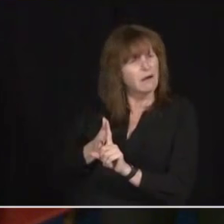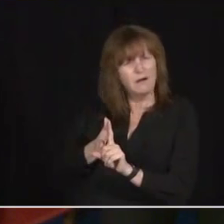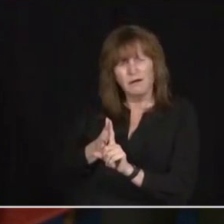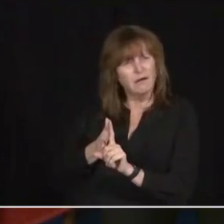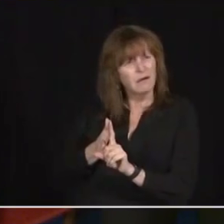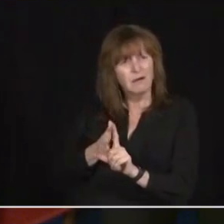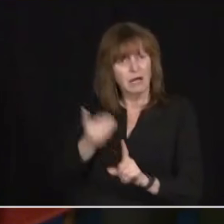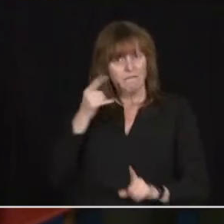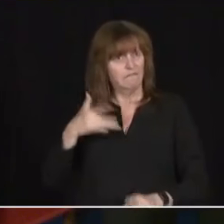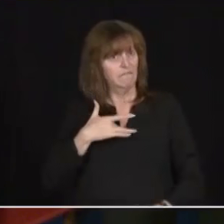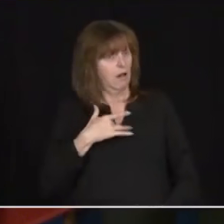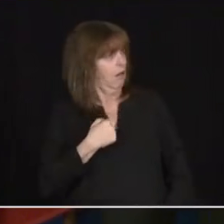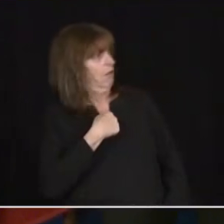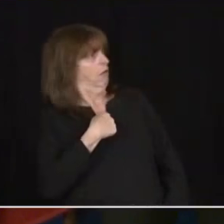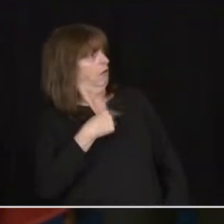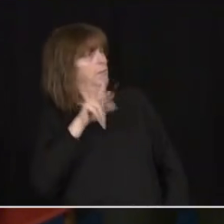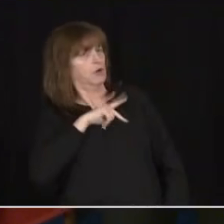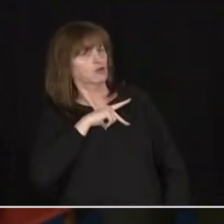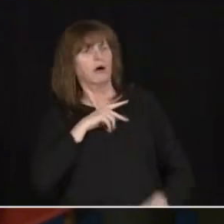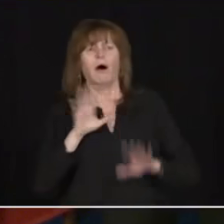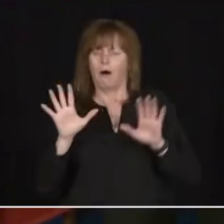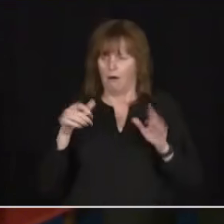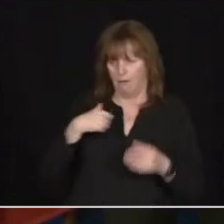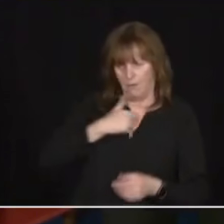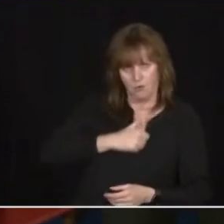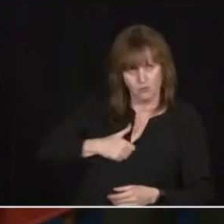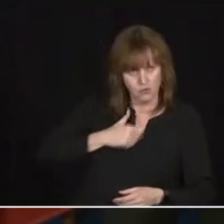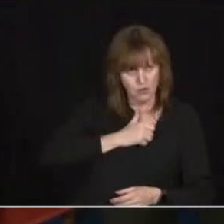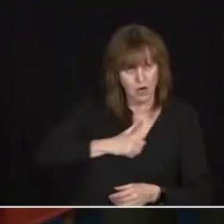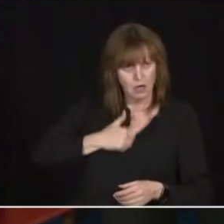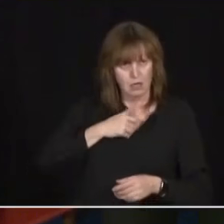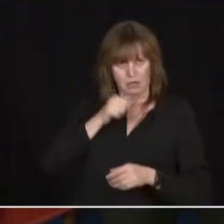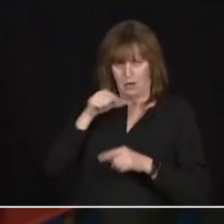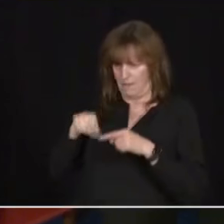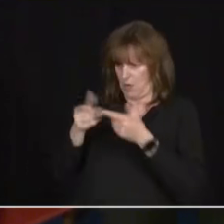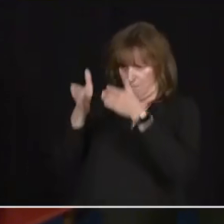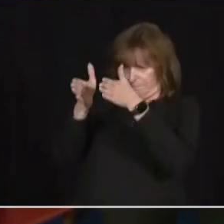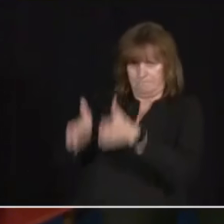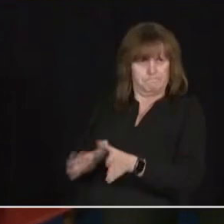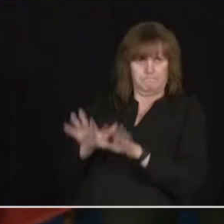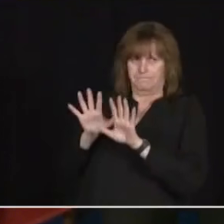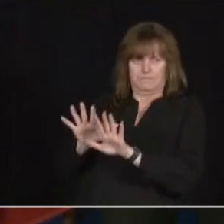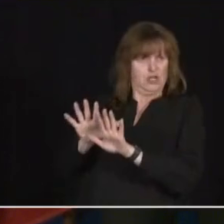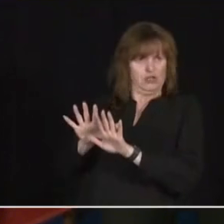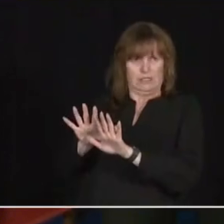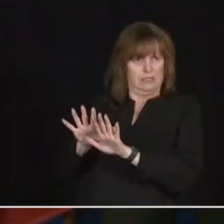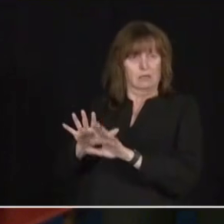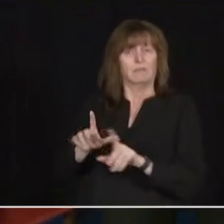take it personal then I apologize. But, let me tell you, everyone has to be held accountable.